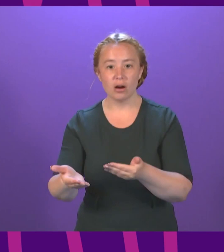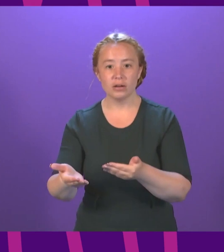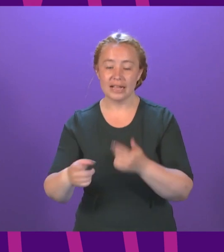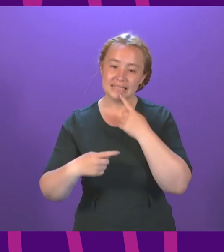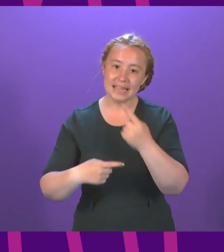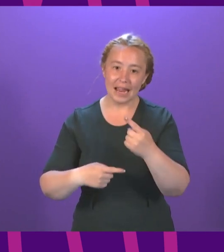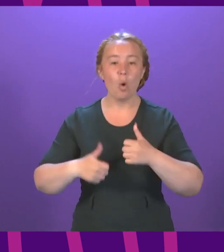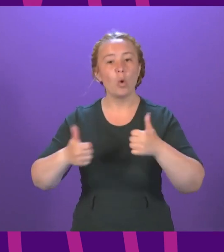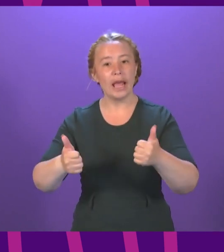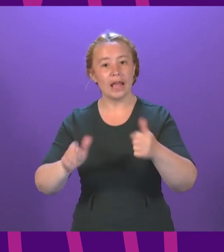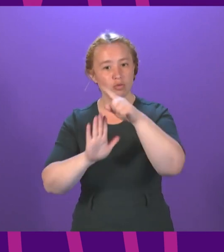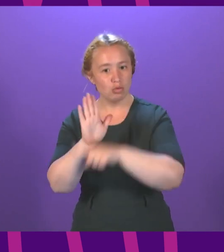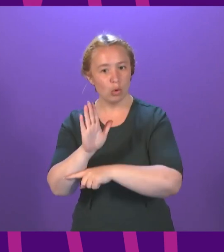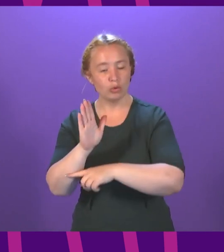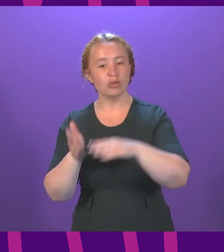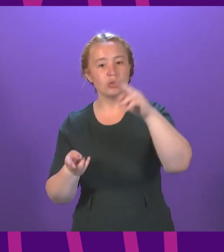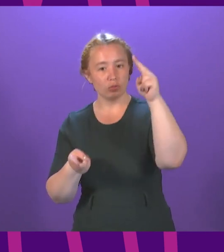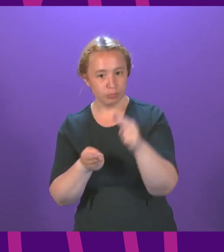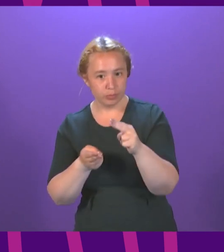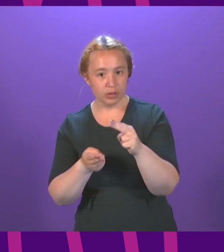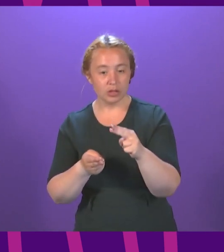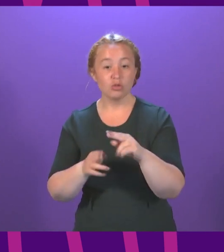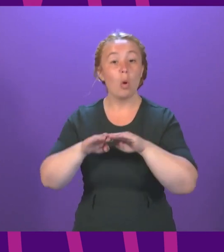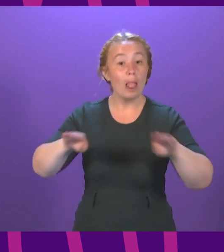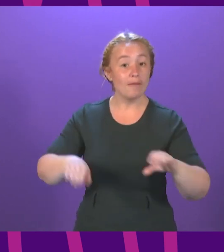that Scotland will move to level 0 next week, with some minor modifications,